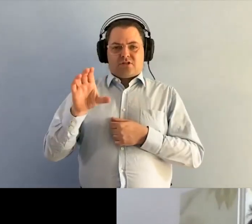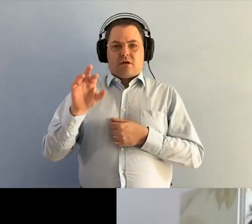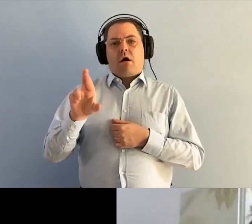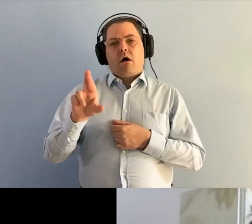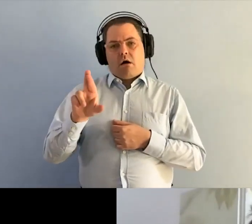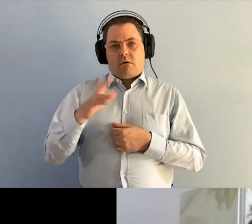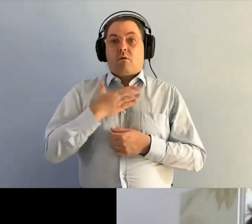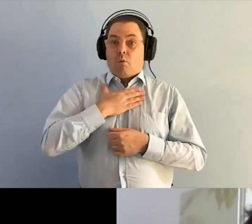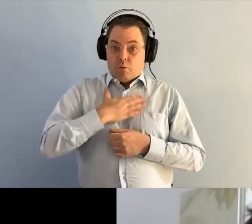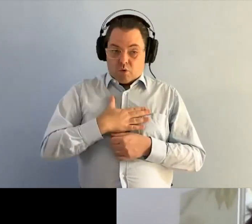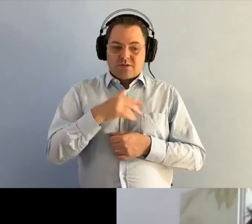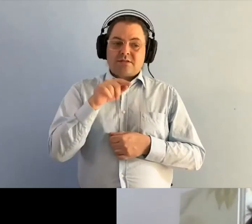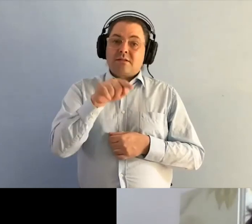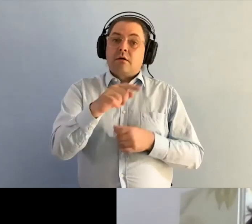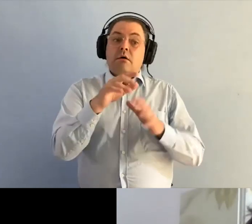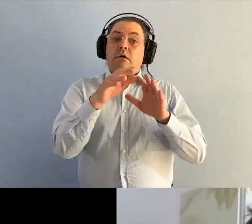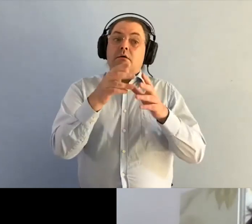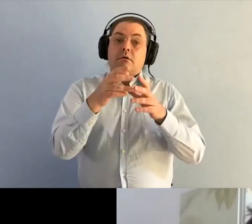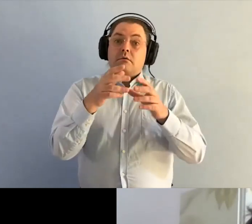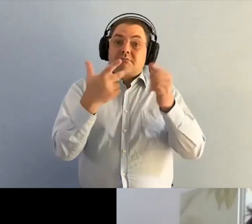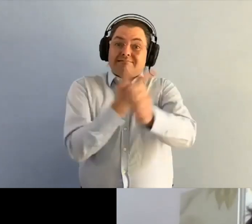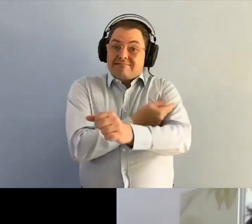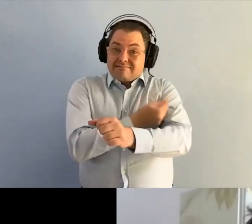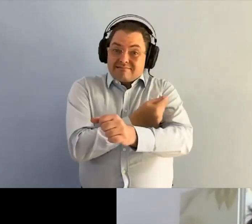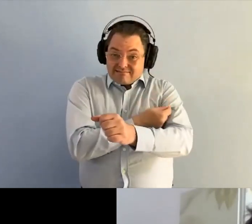on amending legal frameworks. So UNHCR has been advocate